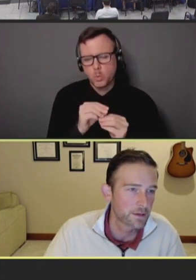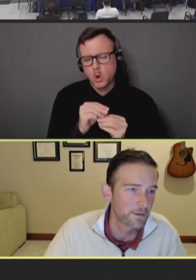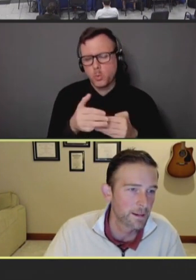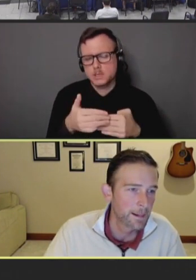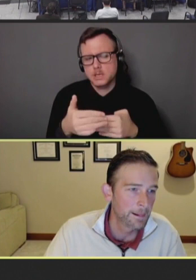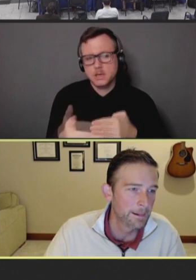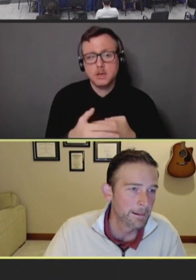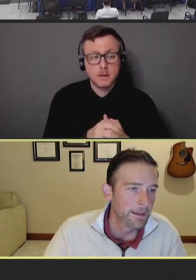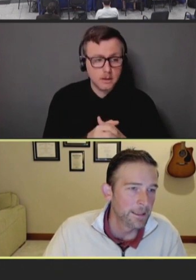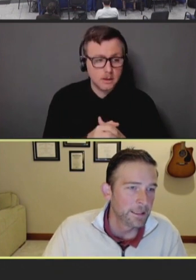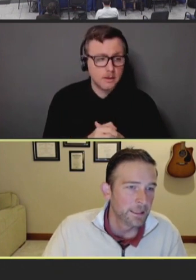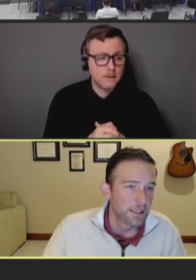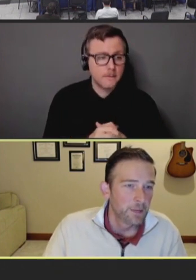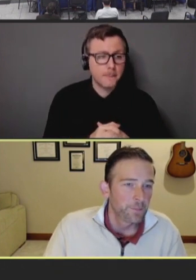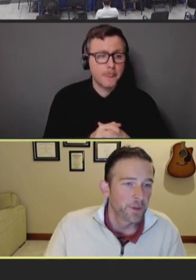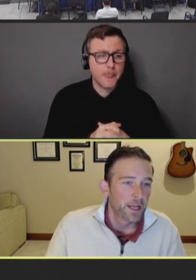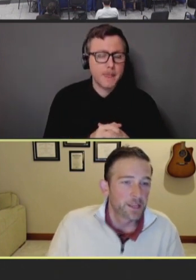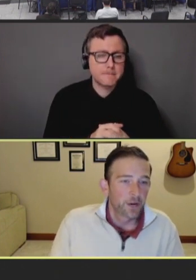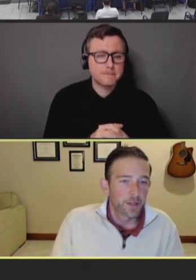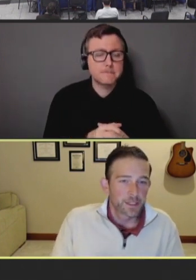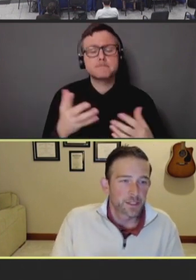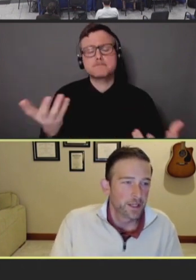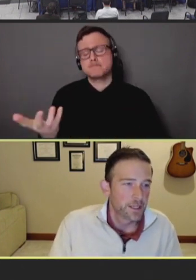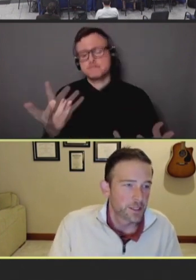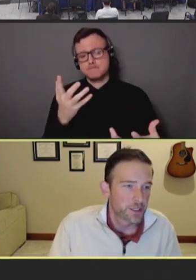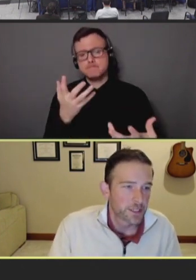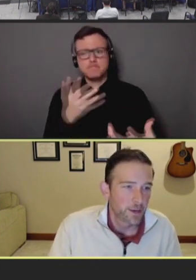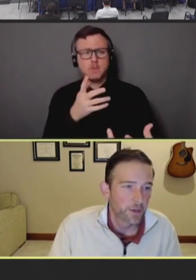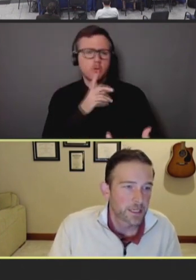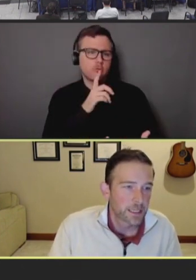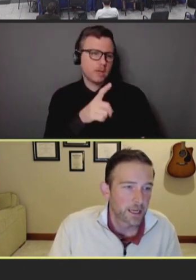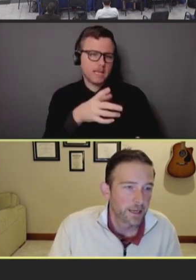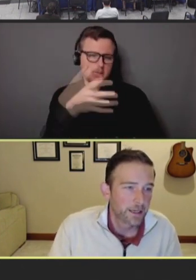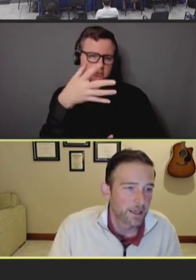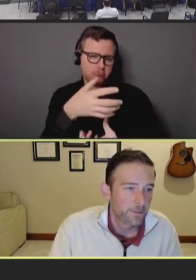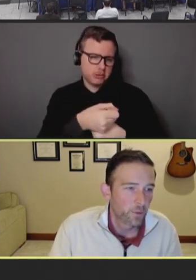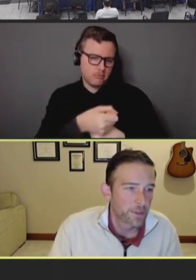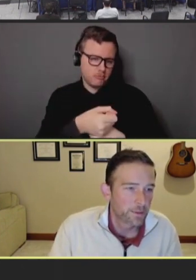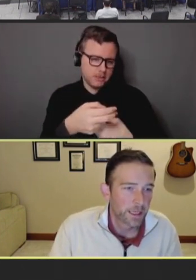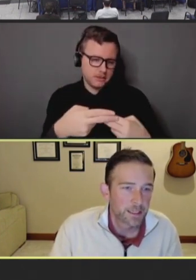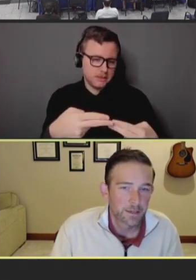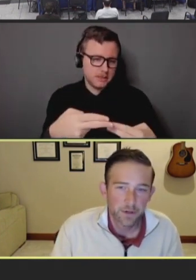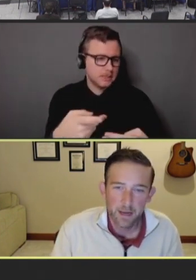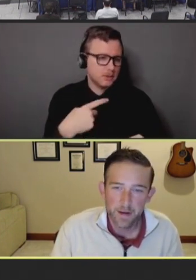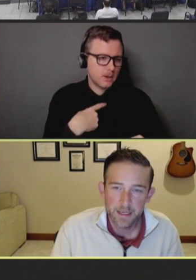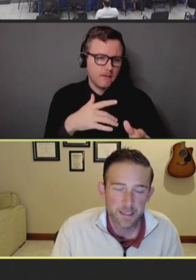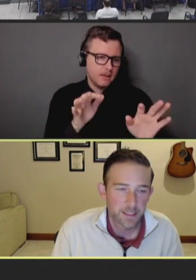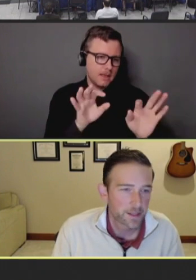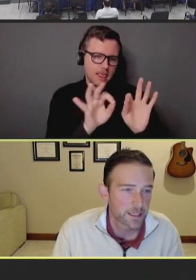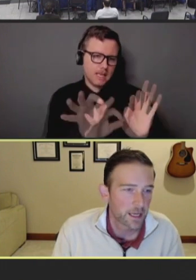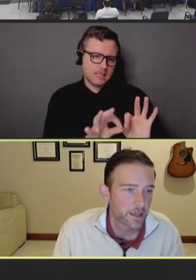And so, this is just a summary slide with some links if you have access to the slides